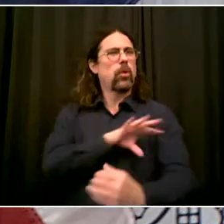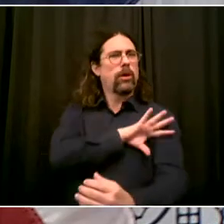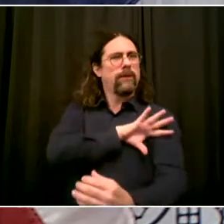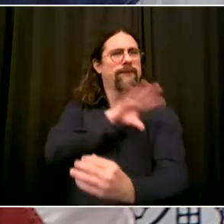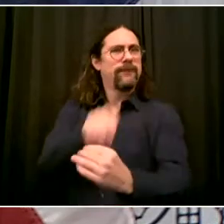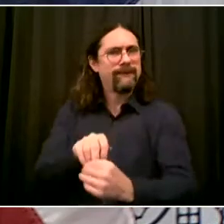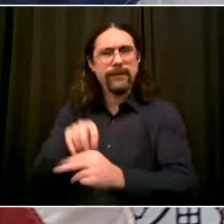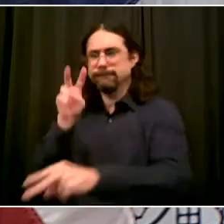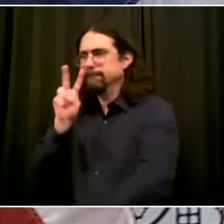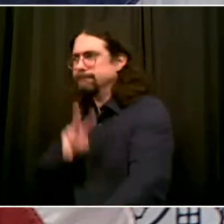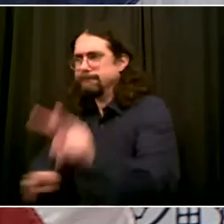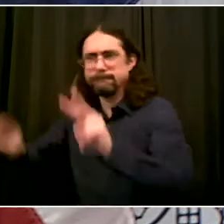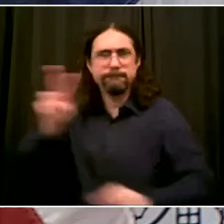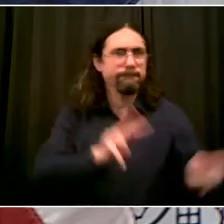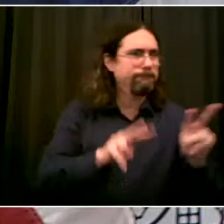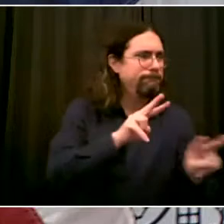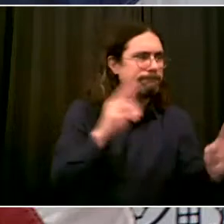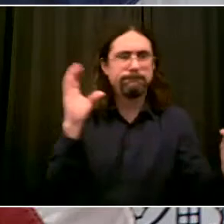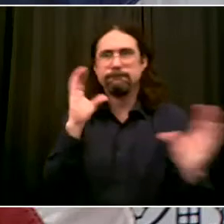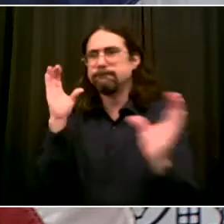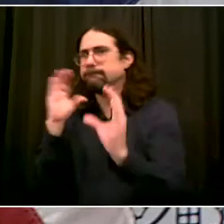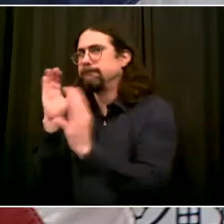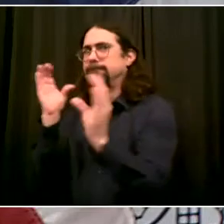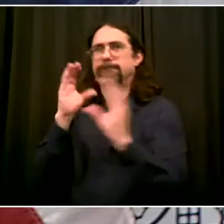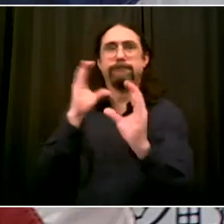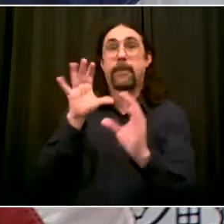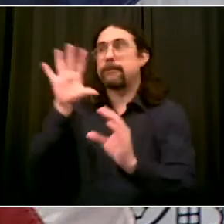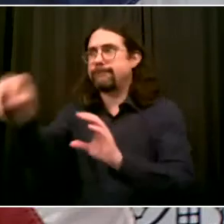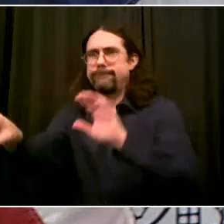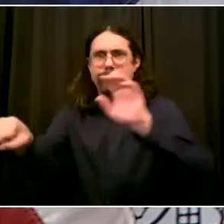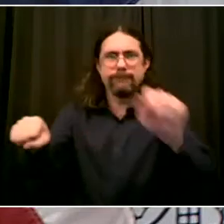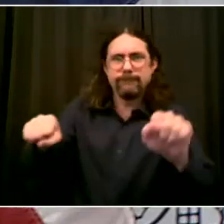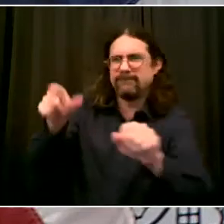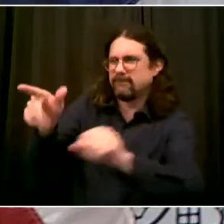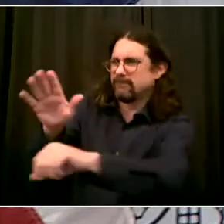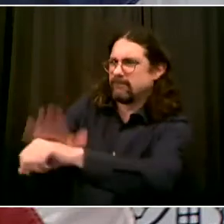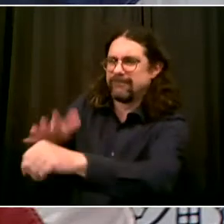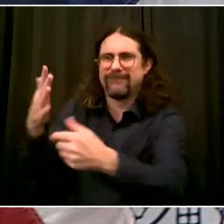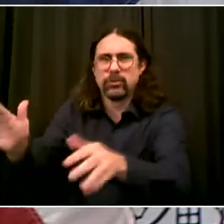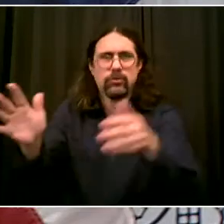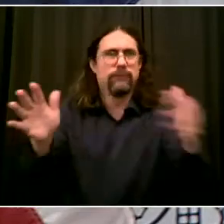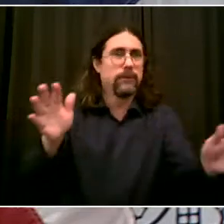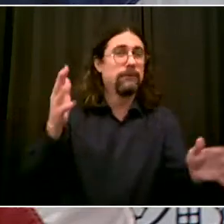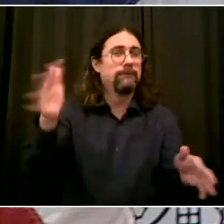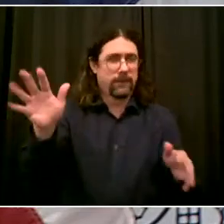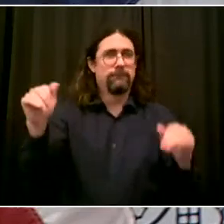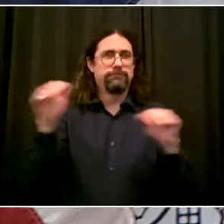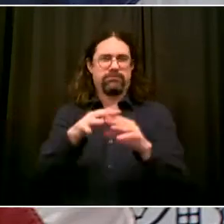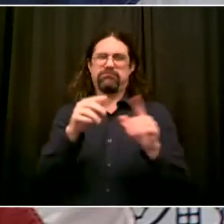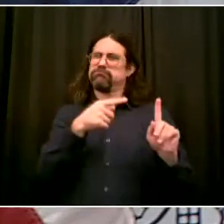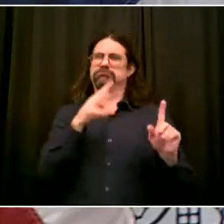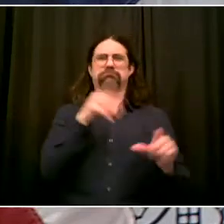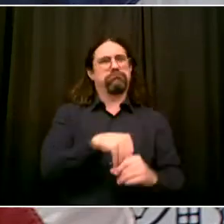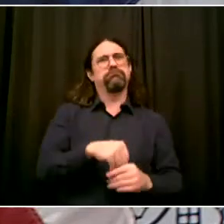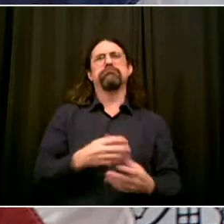OVER THE LAST WEEK OR TWO, WE HAVE BEEN ASKED A LOT OF QUESTIONS ABOUT WHATE TST AND